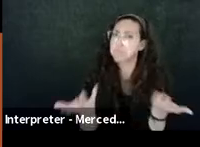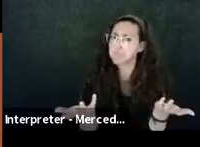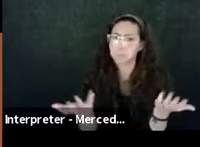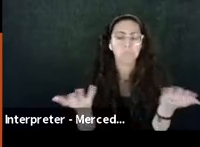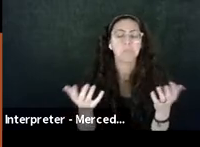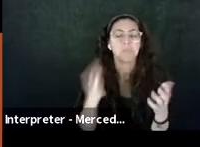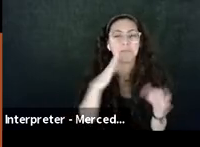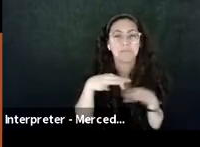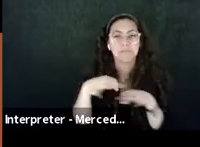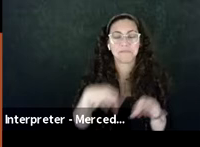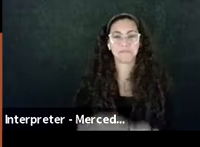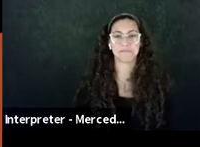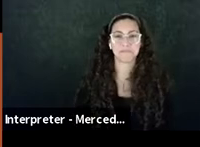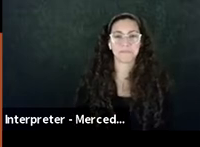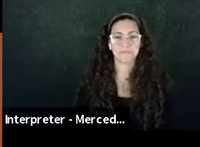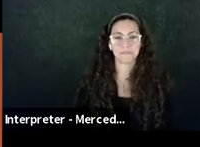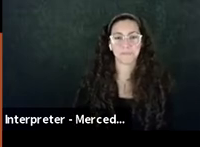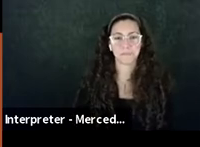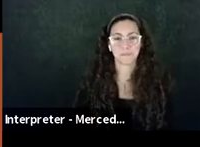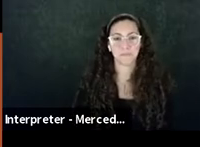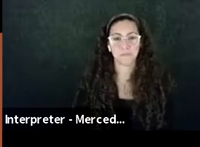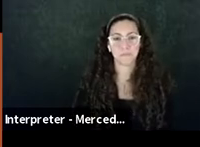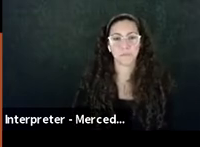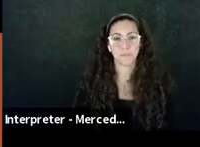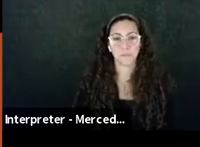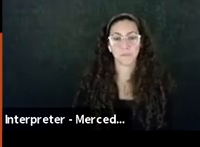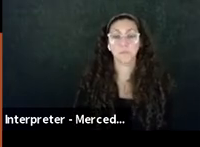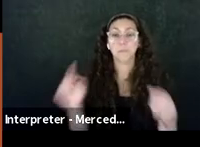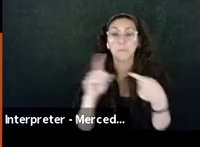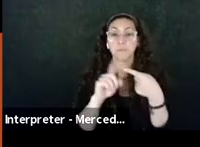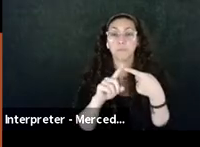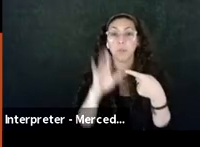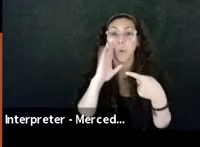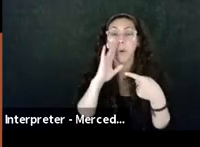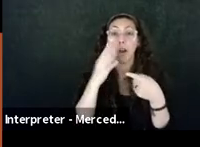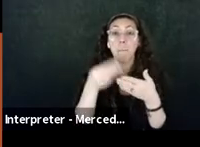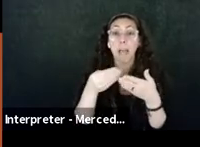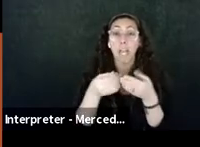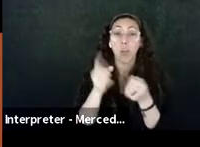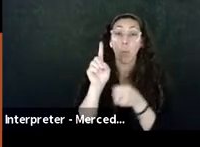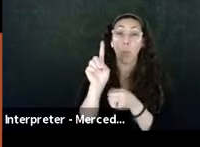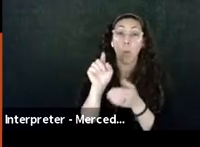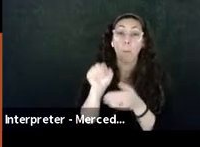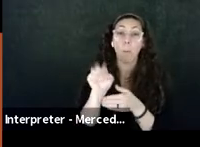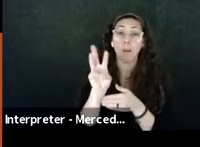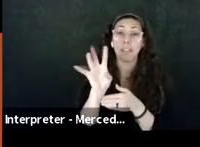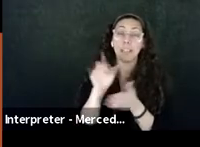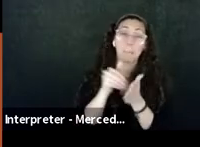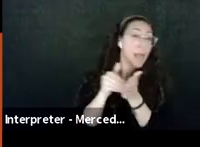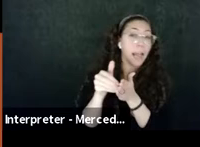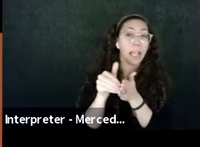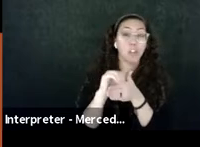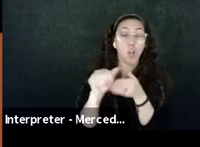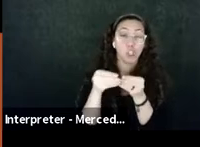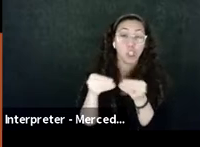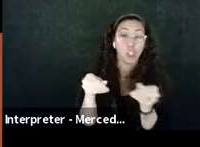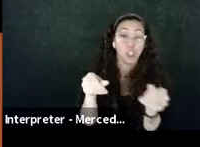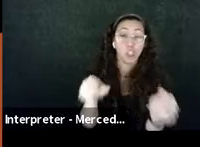Natalie Chavez: Is what we're trying to do is we are going to distribute 1.68 million total funding directly to students through their financial aid.